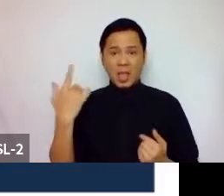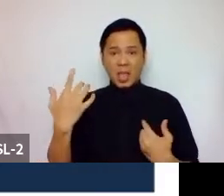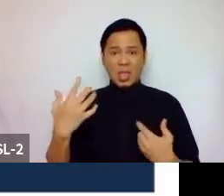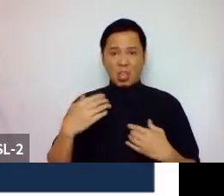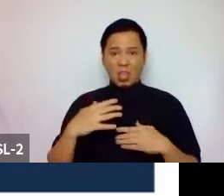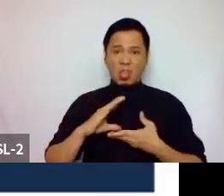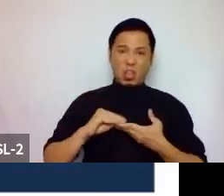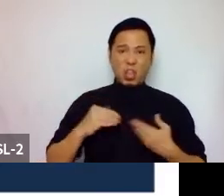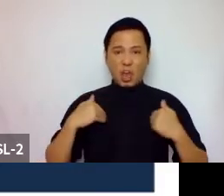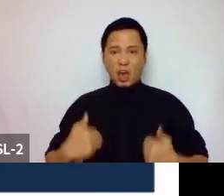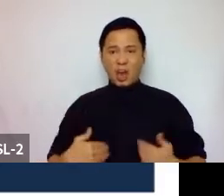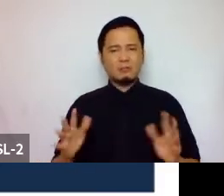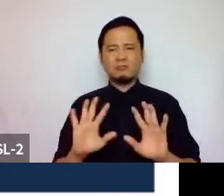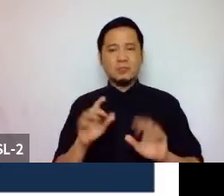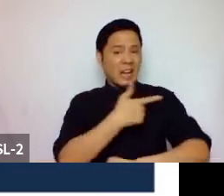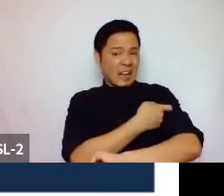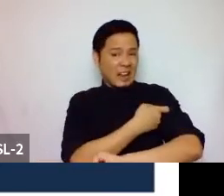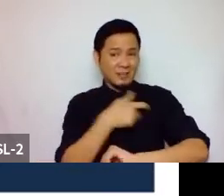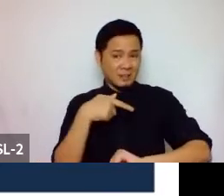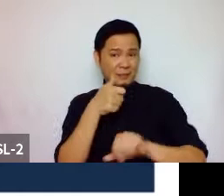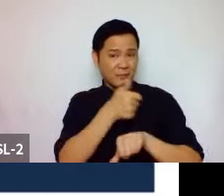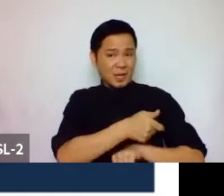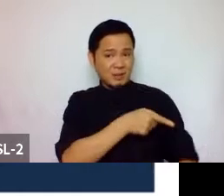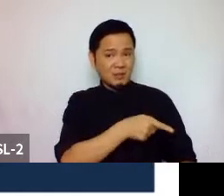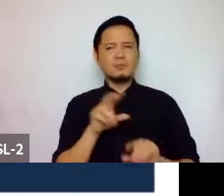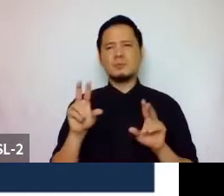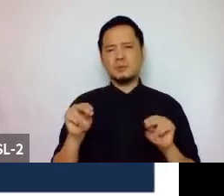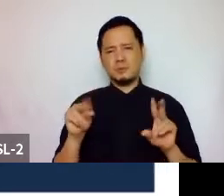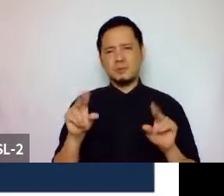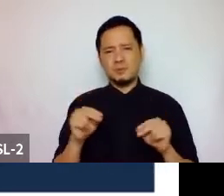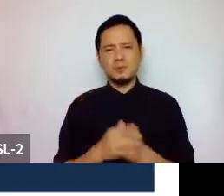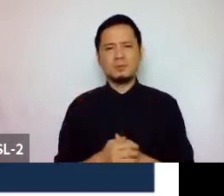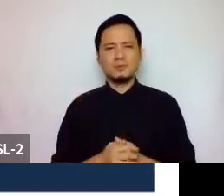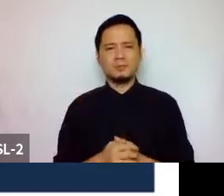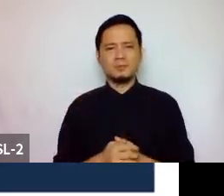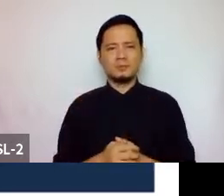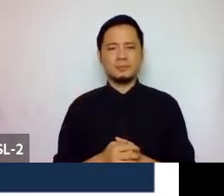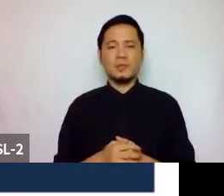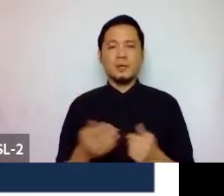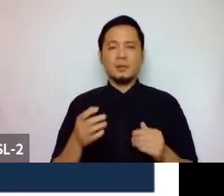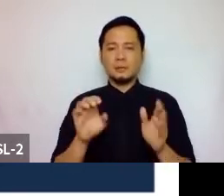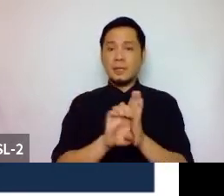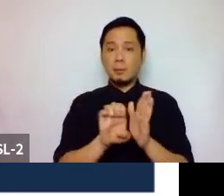A lot are also asking, if I’ve had COVID, should I also get a vaccine? Definitely yes!